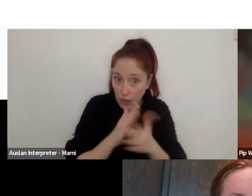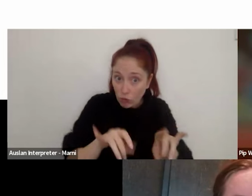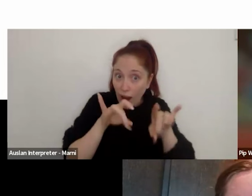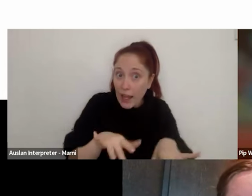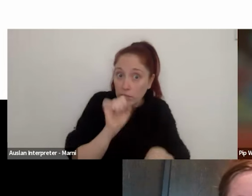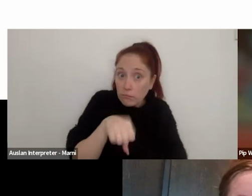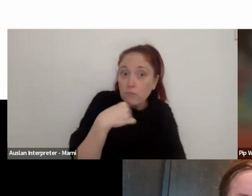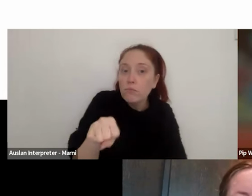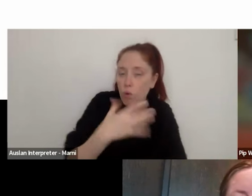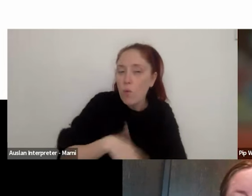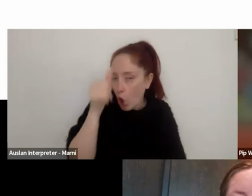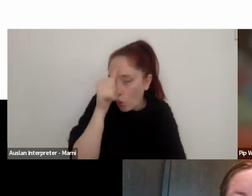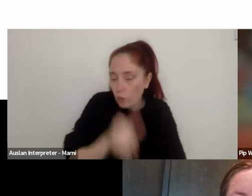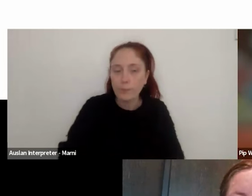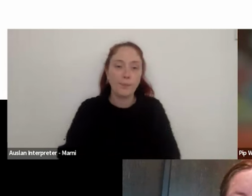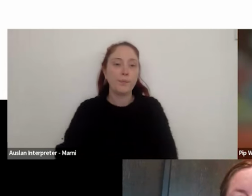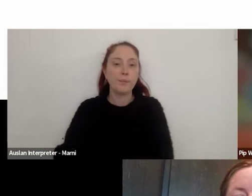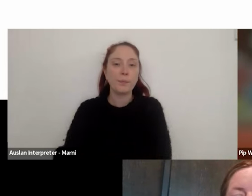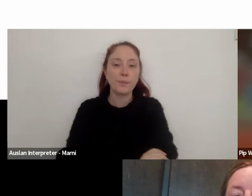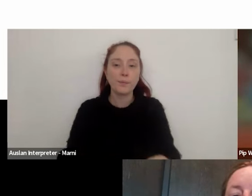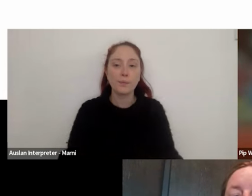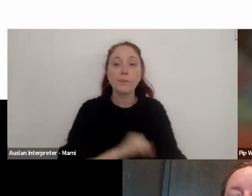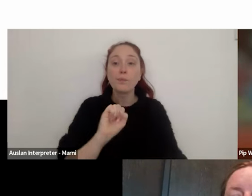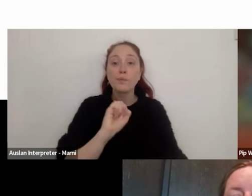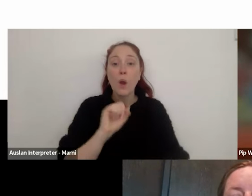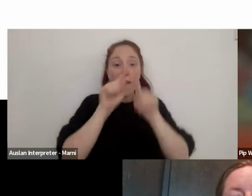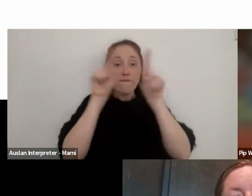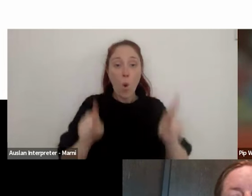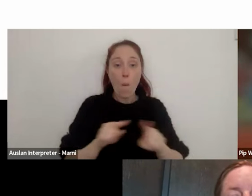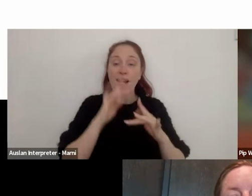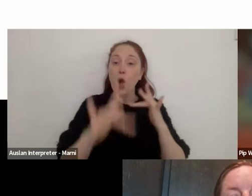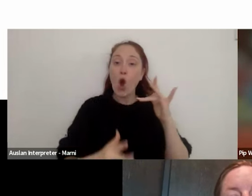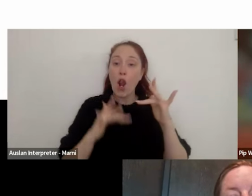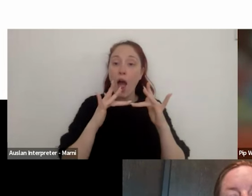The text boxes in the form are limited, to thousand 400 characters for each--2400